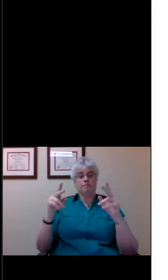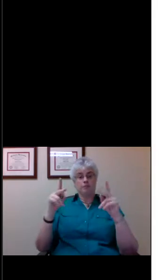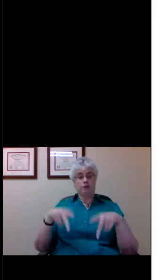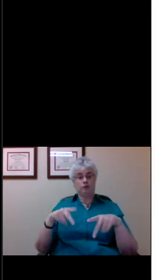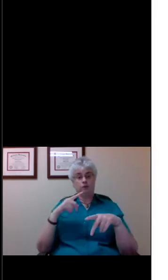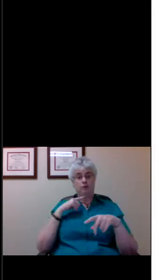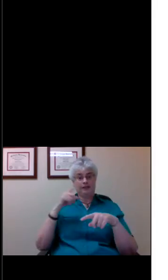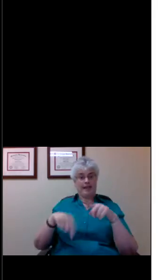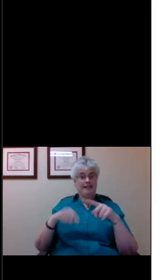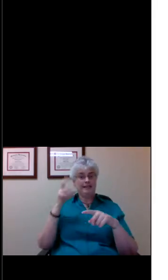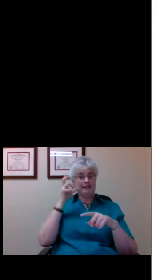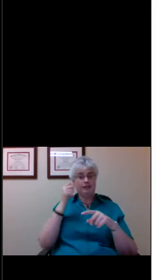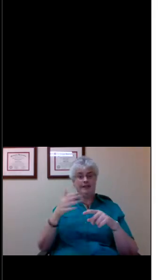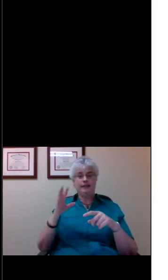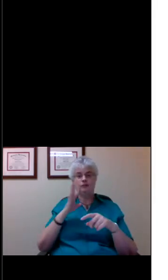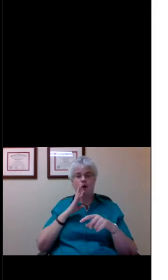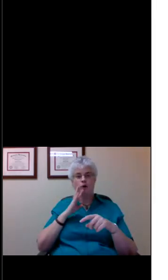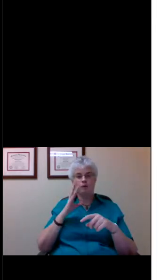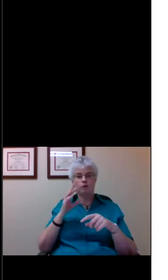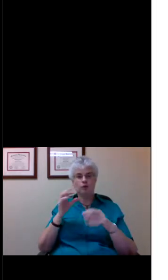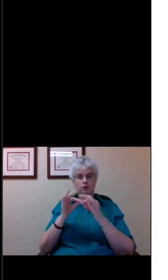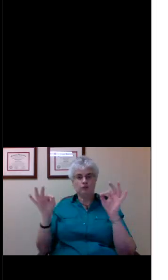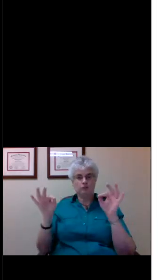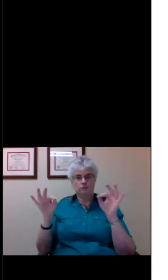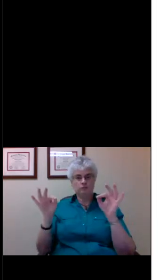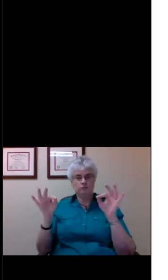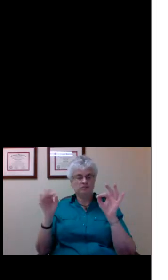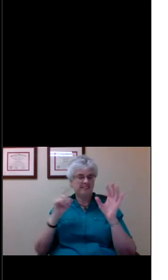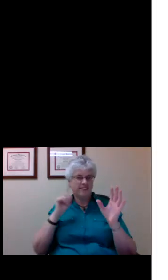Okay, so that last poll, we're looking at a person- so if we're talking about